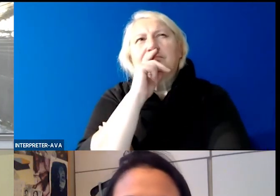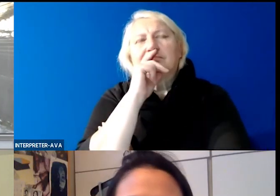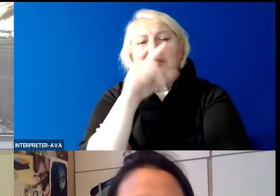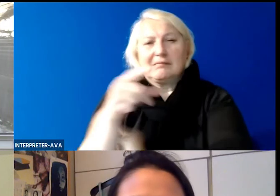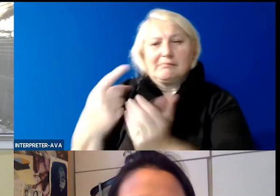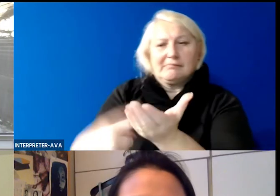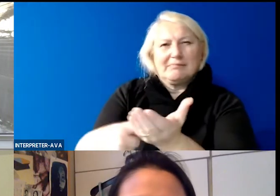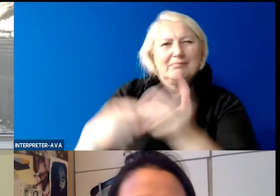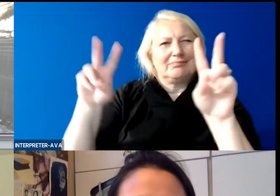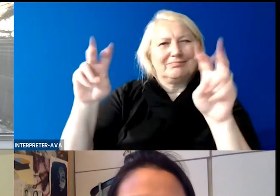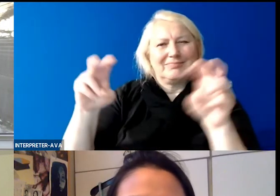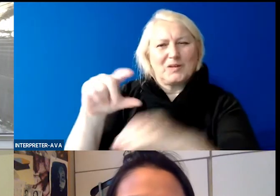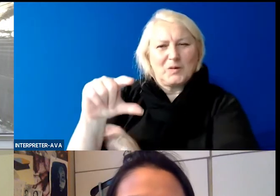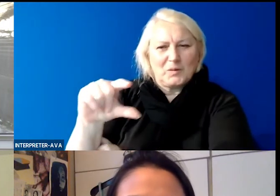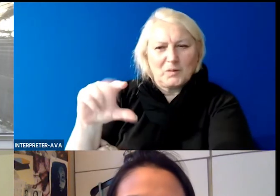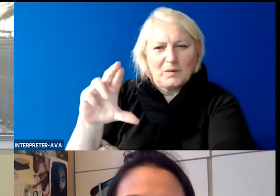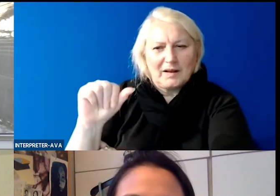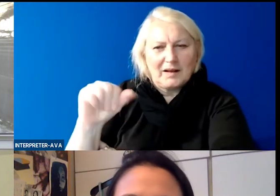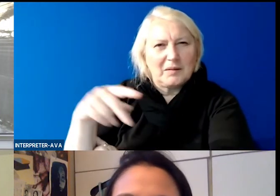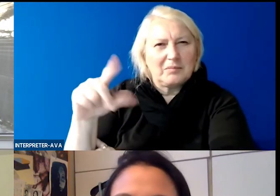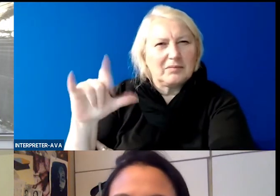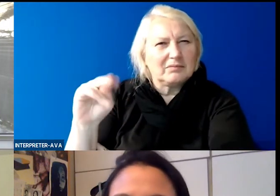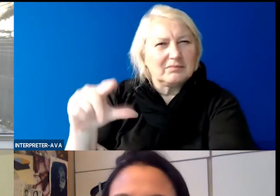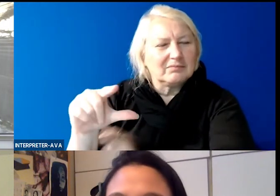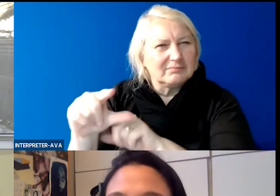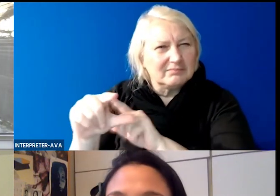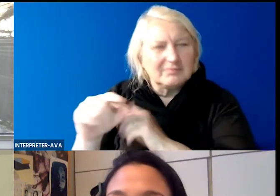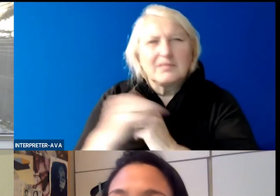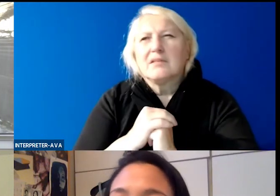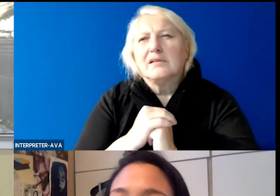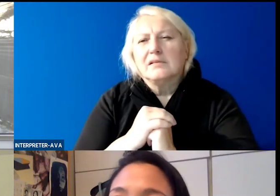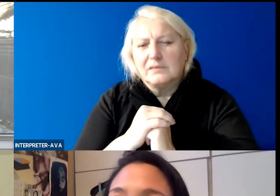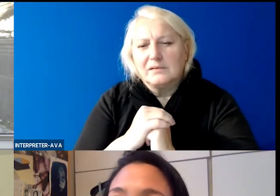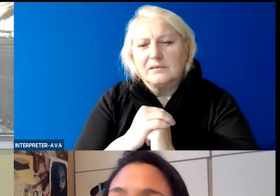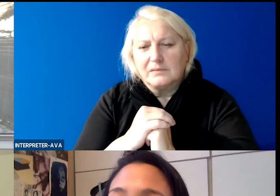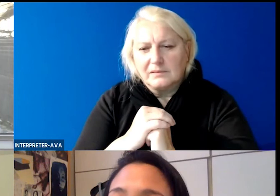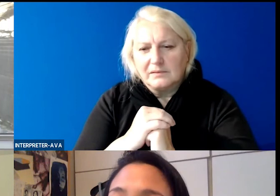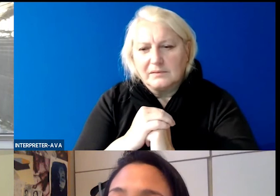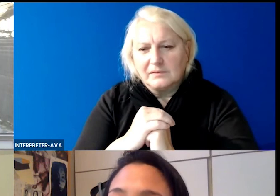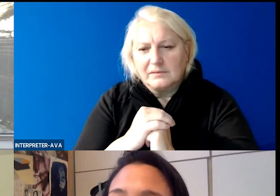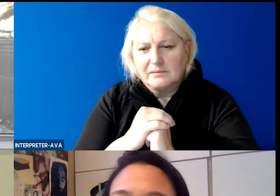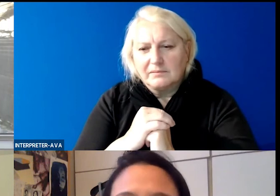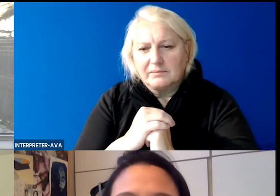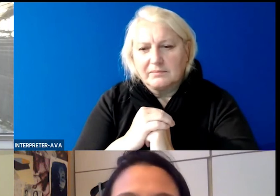And just some takeaways and learnings that we had and even the conceiving of that for this project